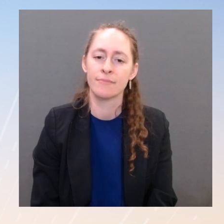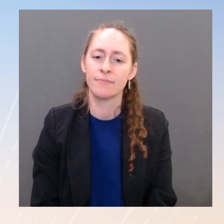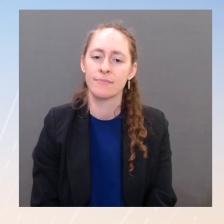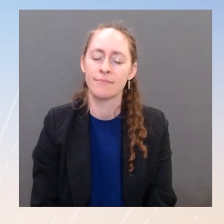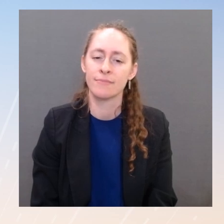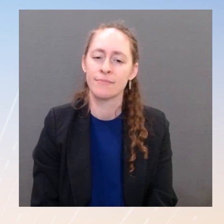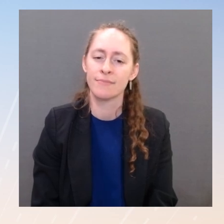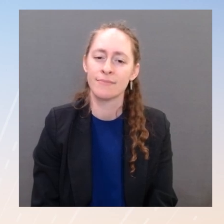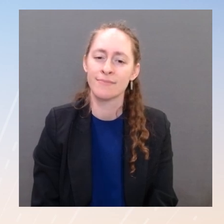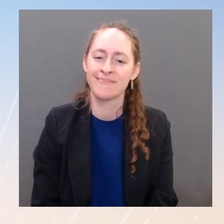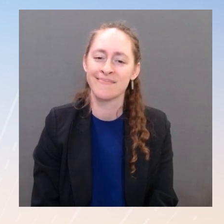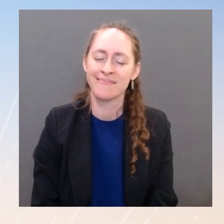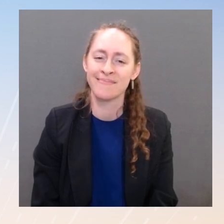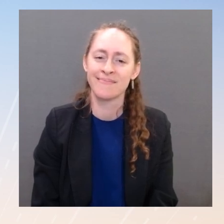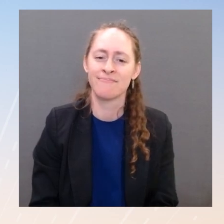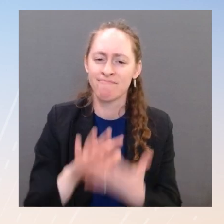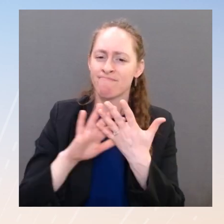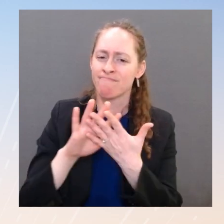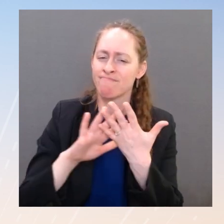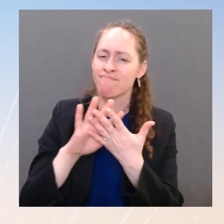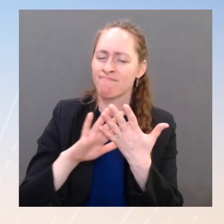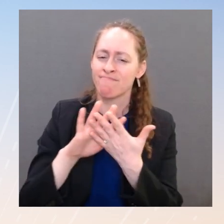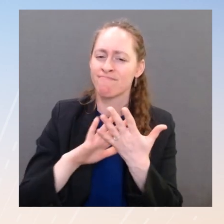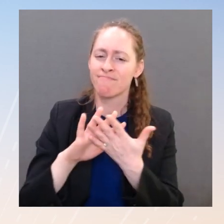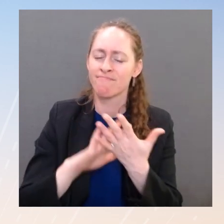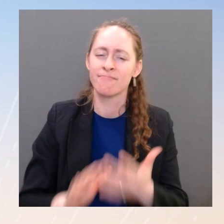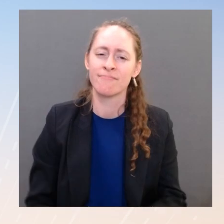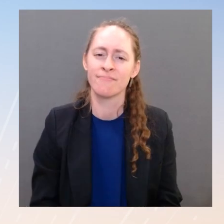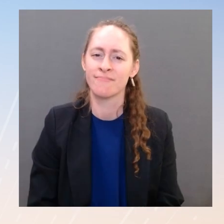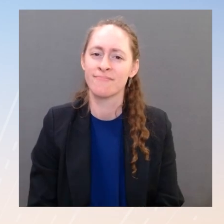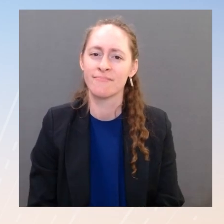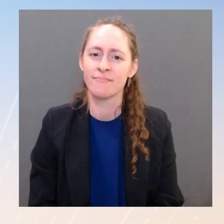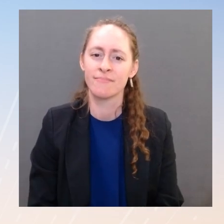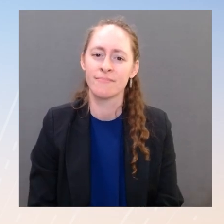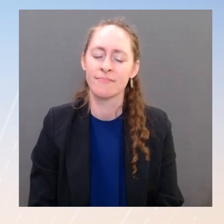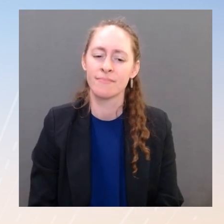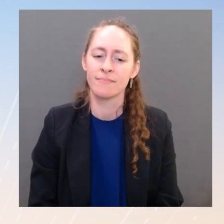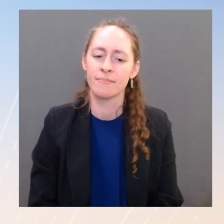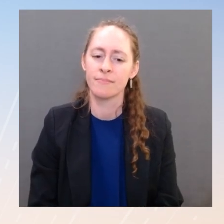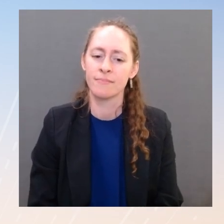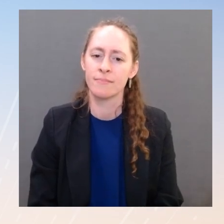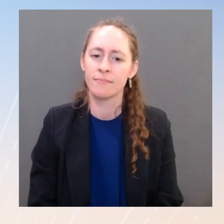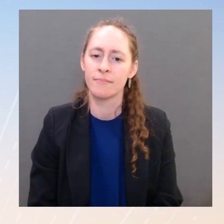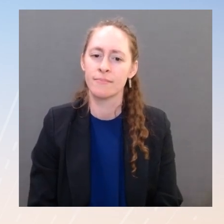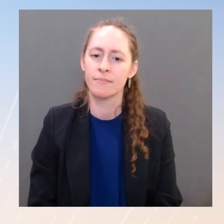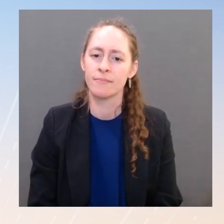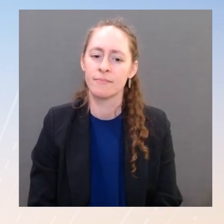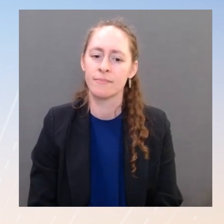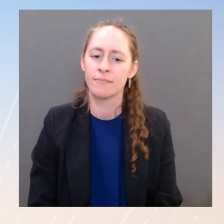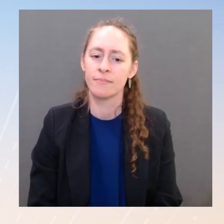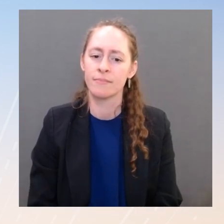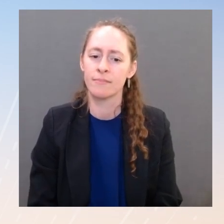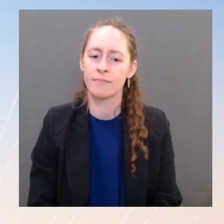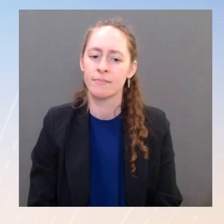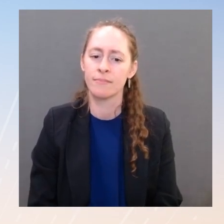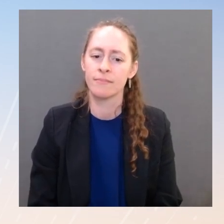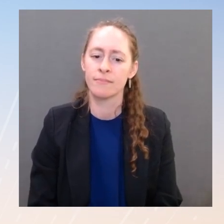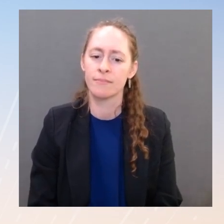Will we see the invitation from the United States to invite South Korea to join the Quad? Ms. Psaki: I don't have any prediction of that